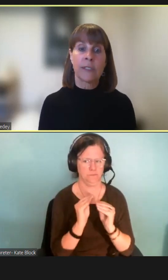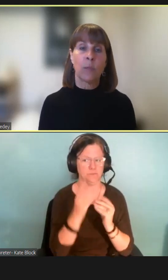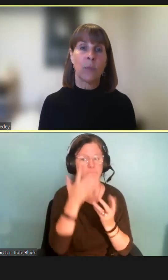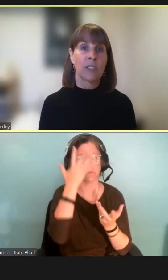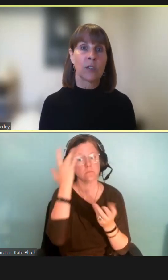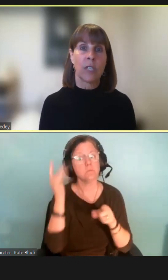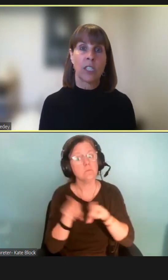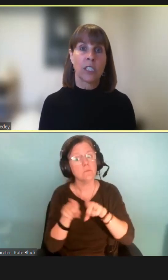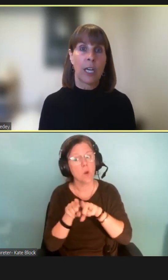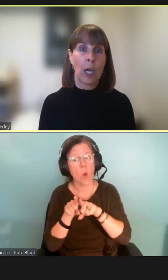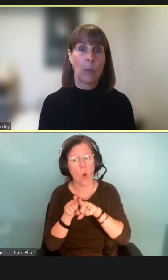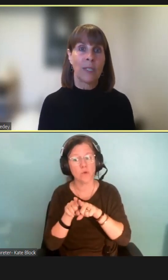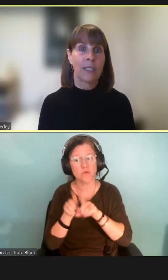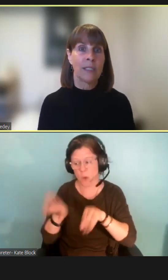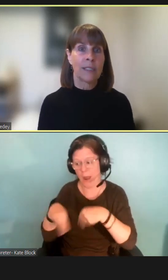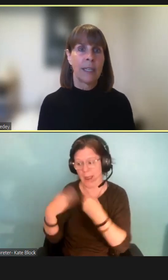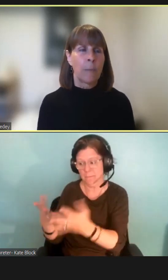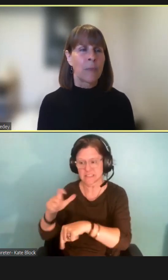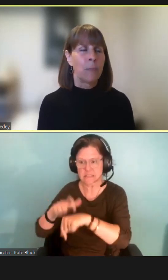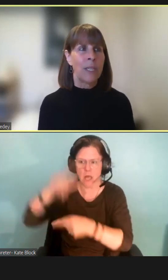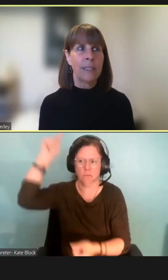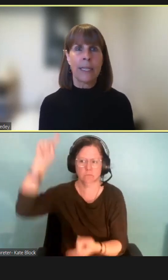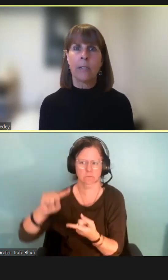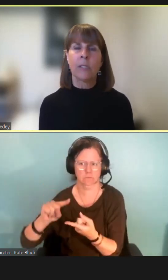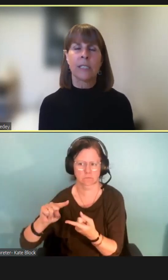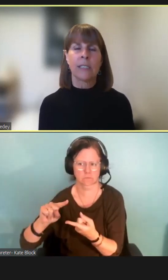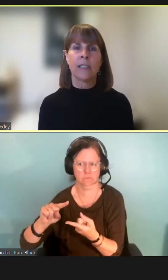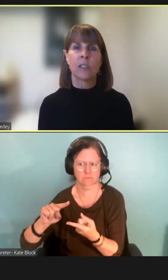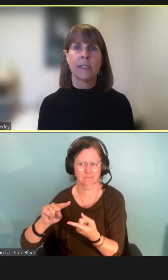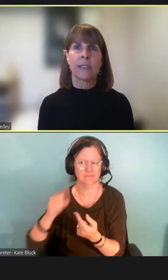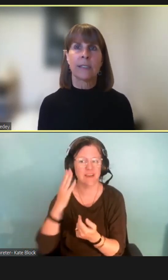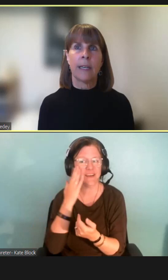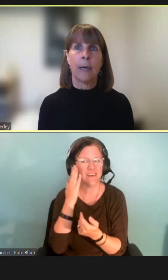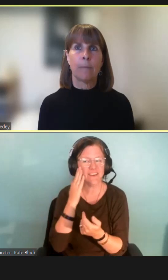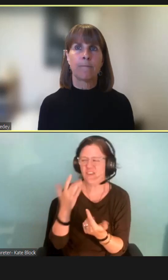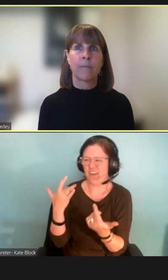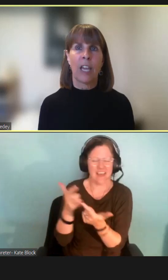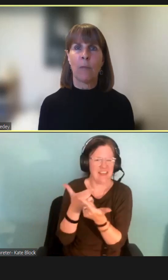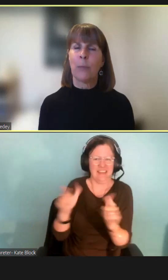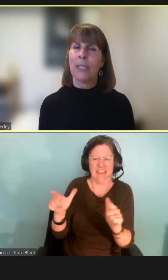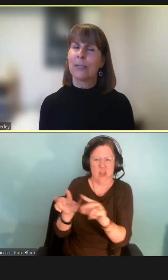Administration time because many language assessments um have Basils and